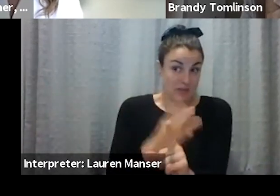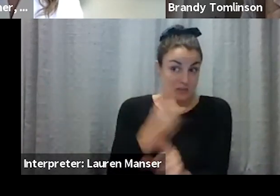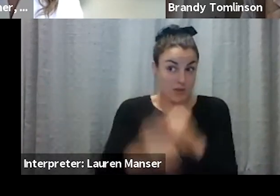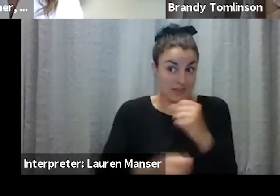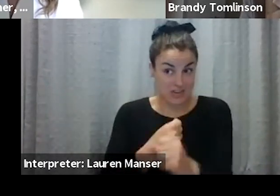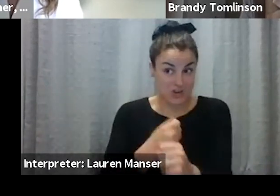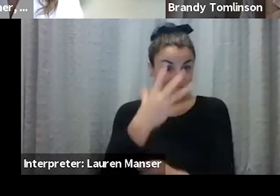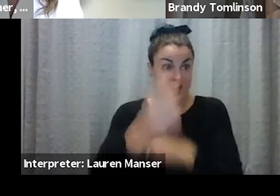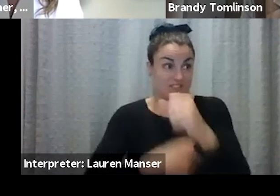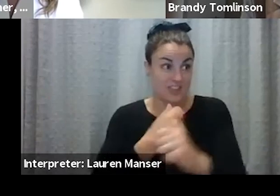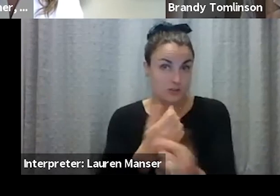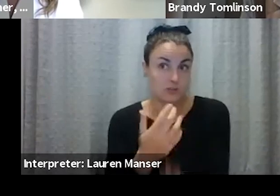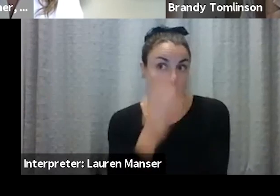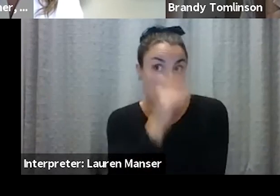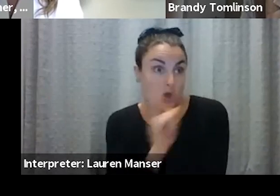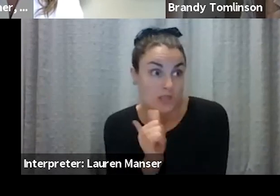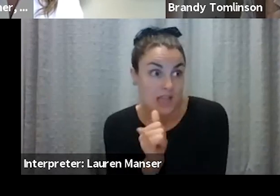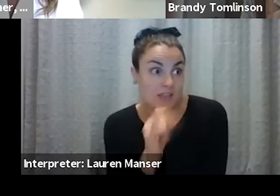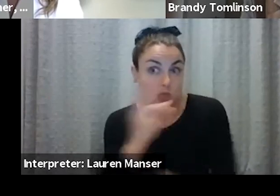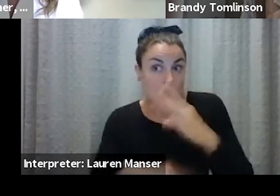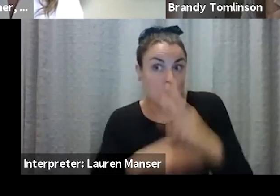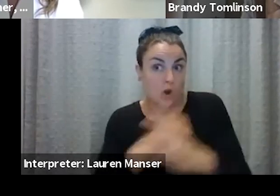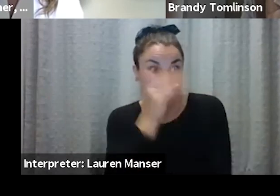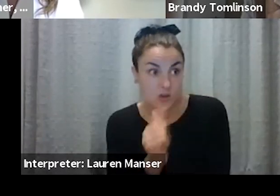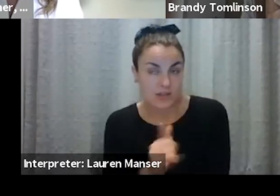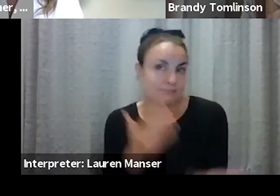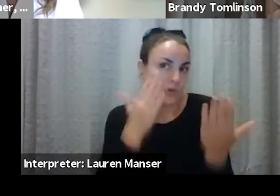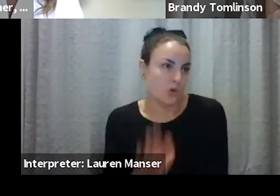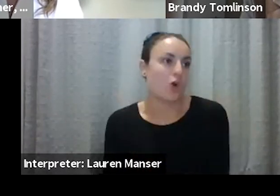we have to continue to be flexible with the accommodations,